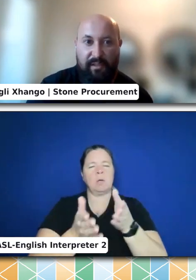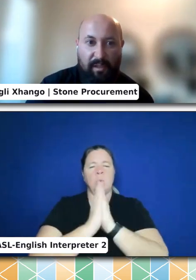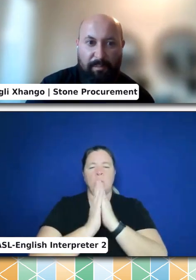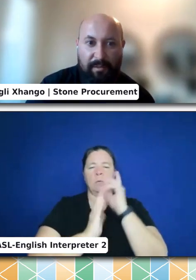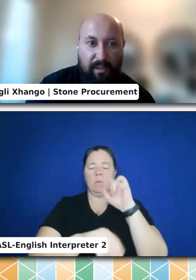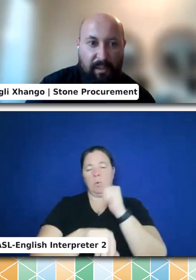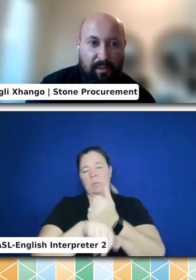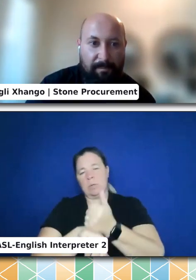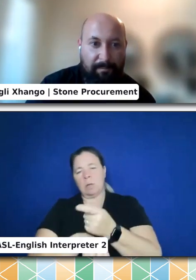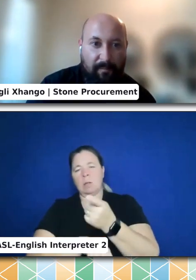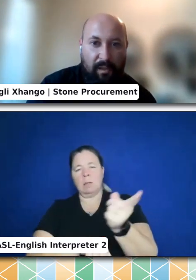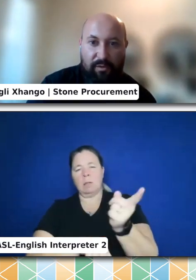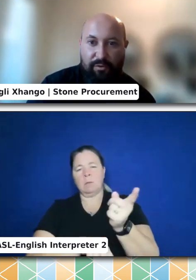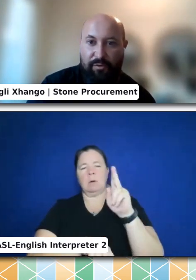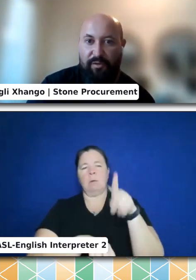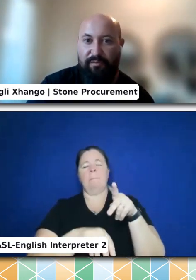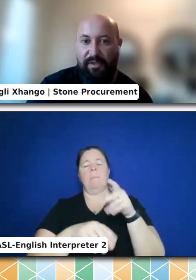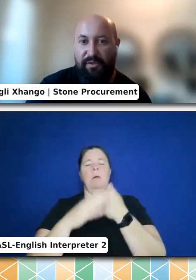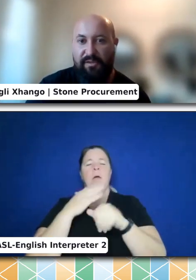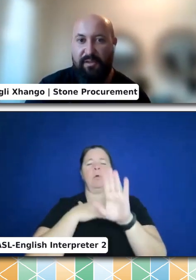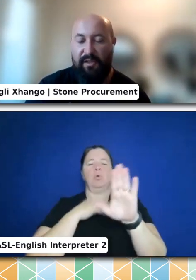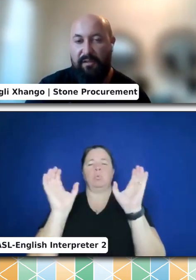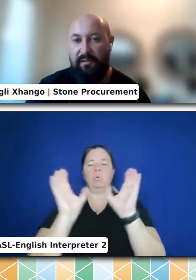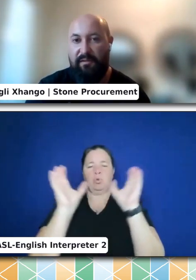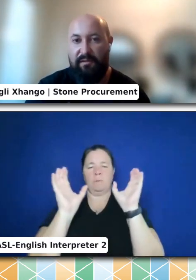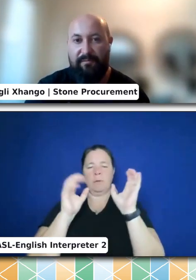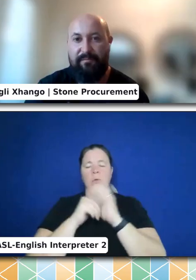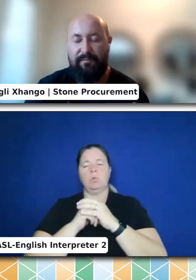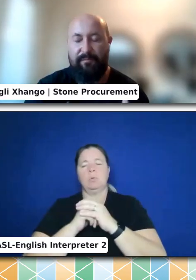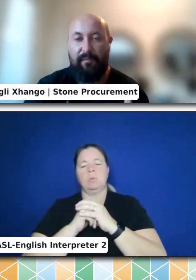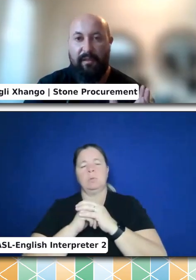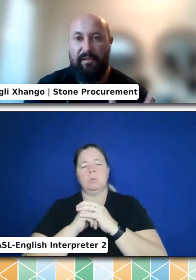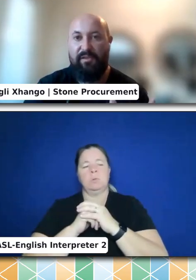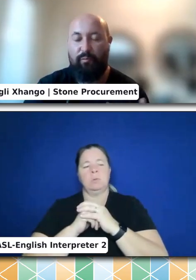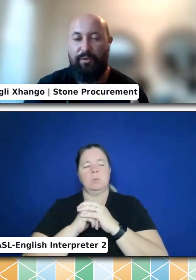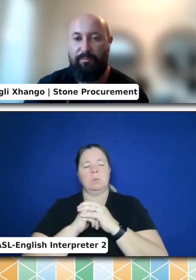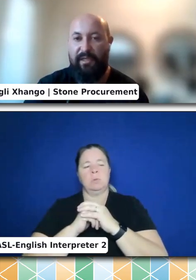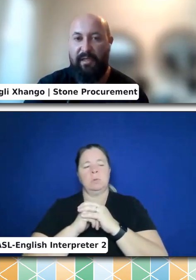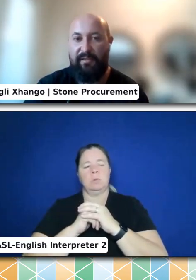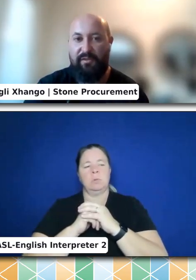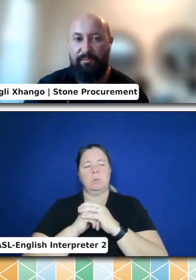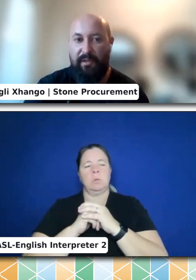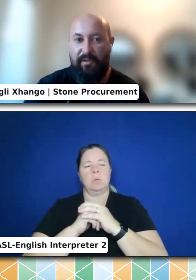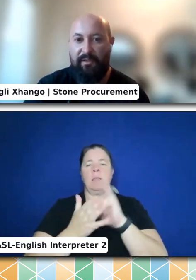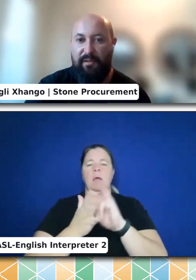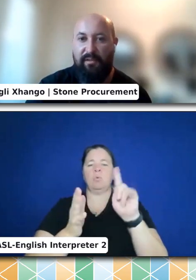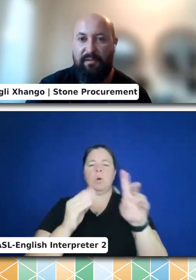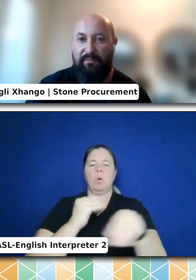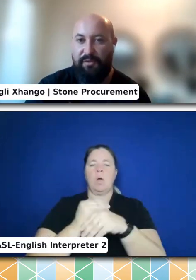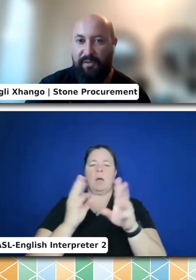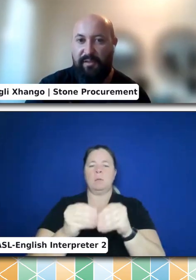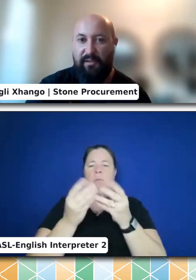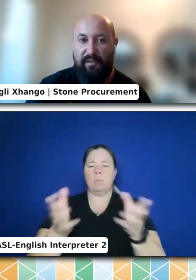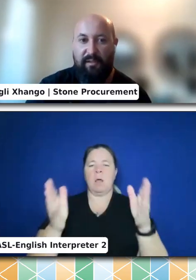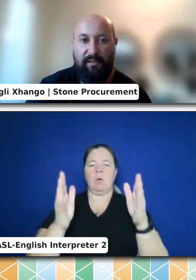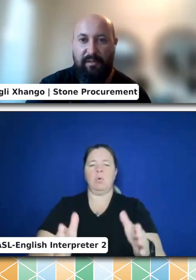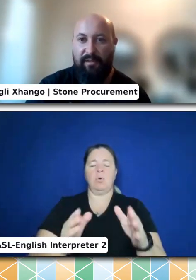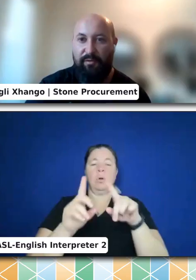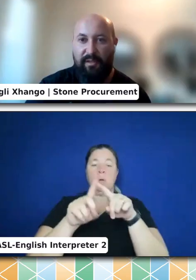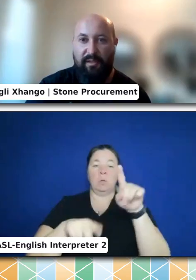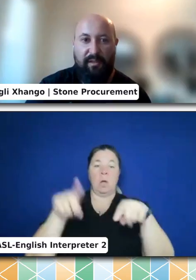Um, under your certifications, uh. This is where you'd be adding the supplier, uh, diversity into it.